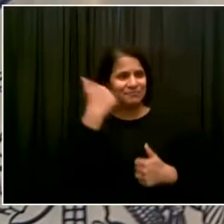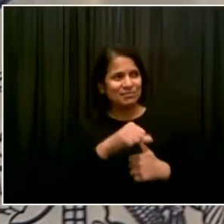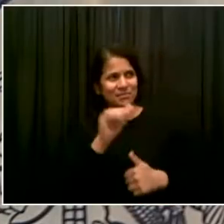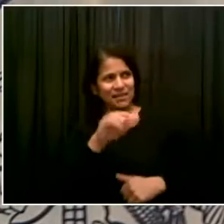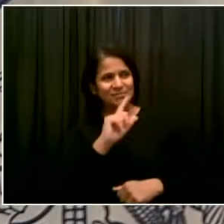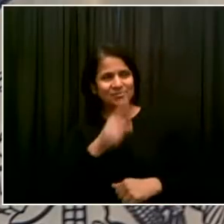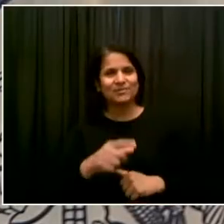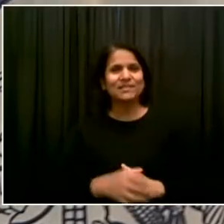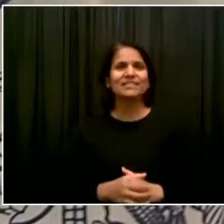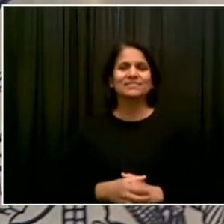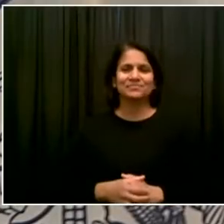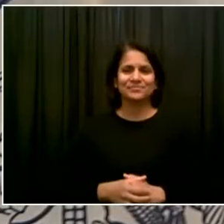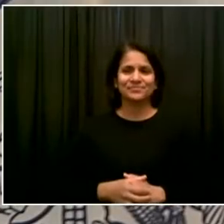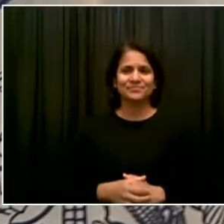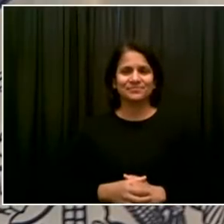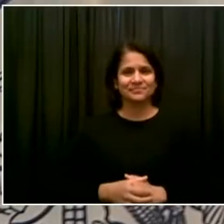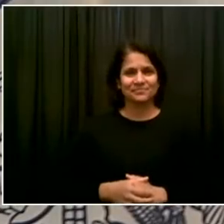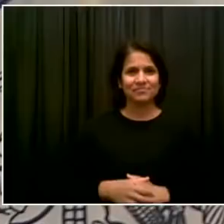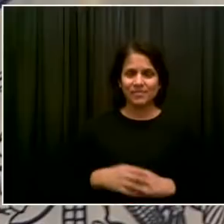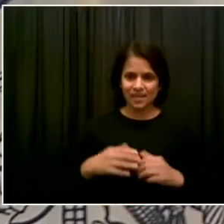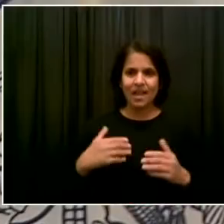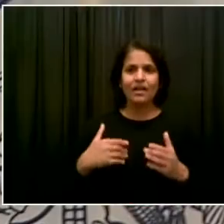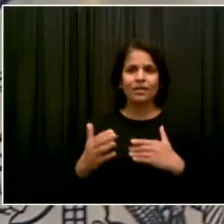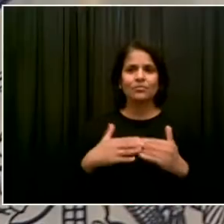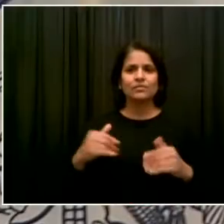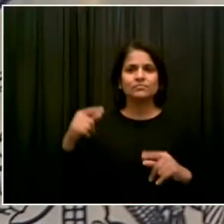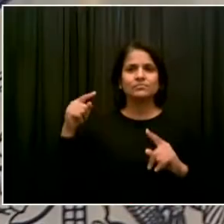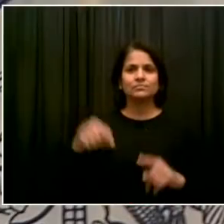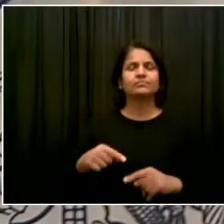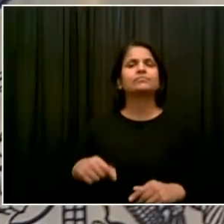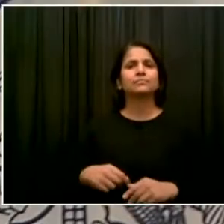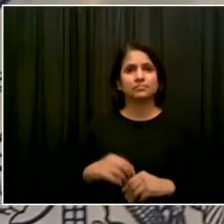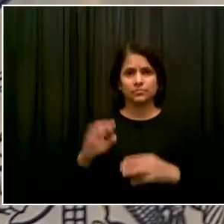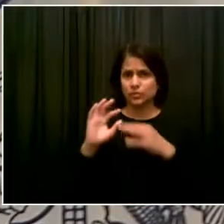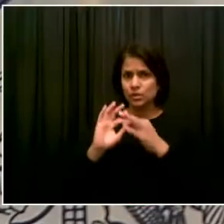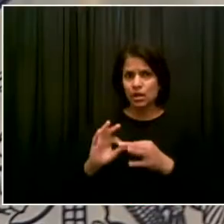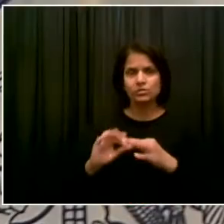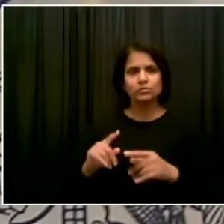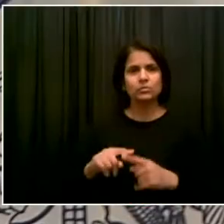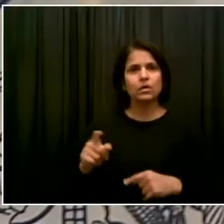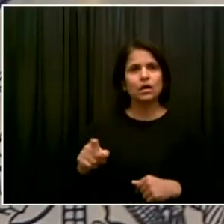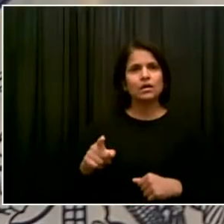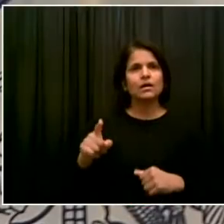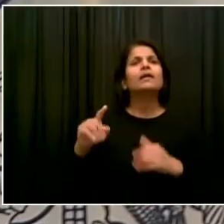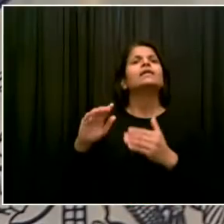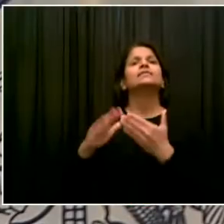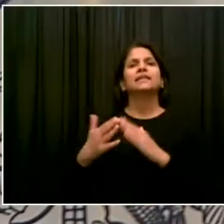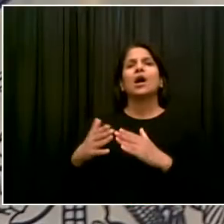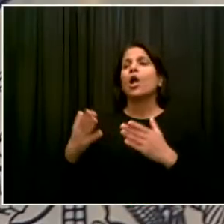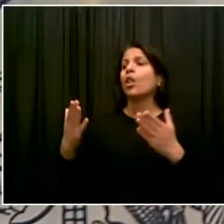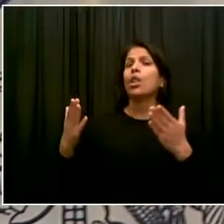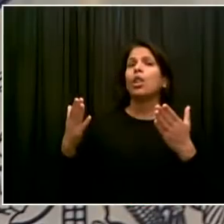WE WILL ALWAYS HAVE VOLLEYBALL. THAT WILL BE OUR MEMORY. MR. MAYOR, I WANTED TO GO BACK TO